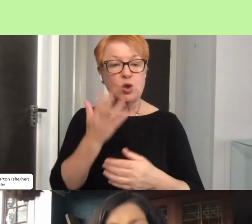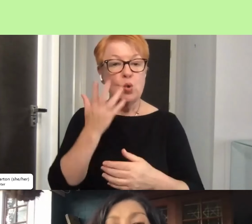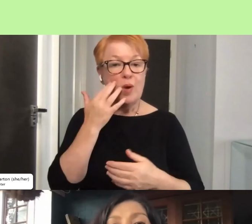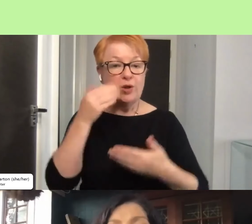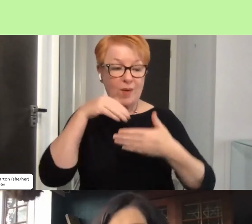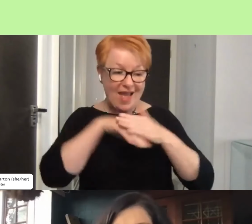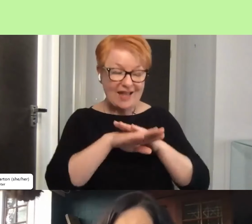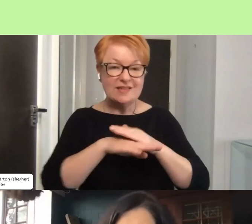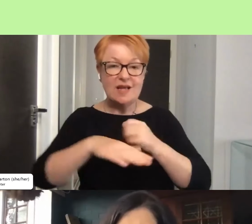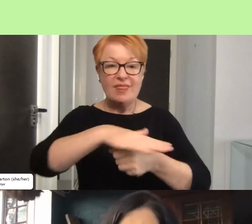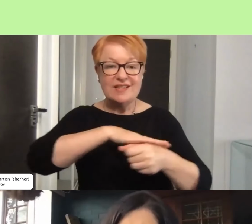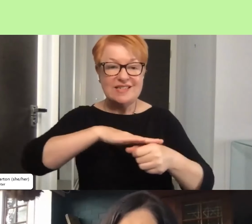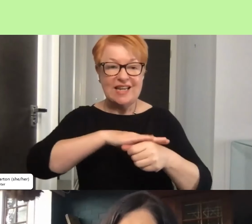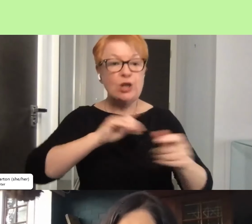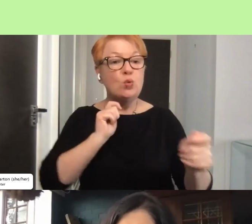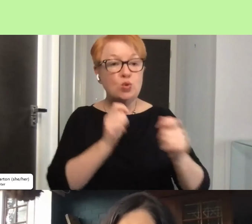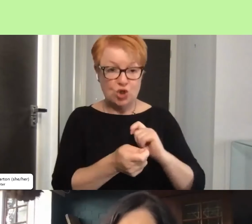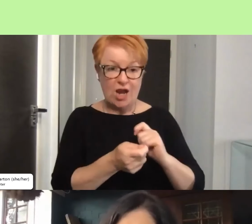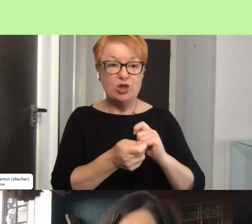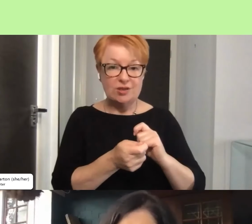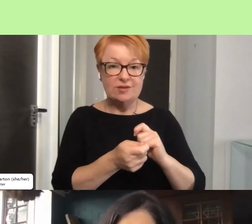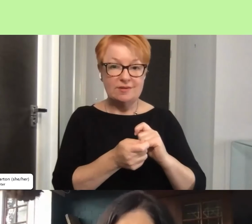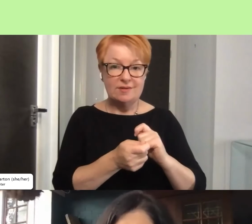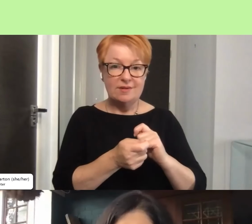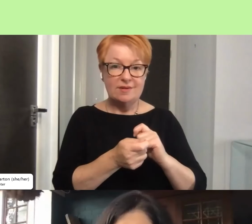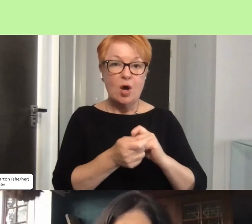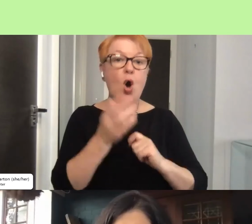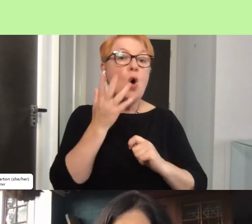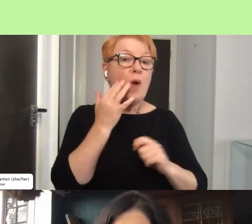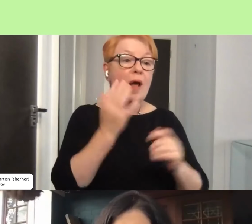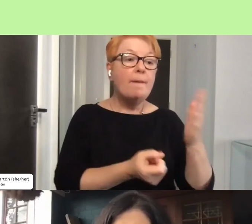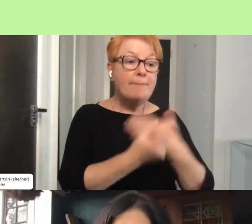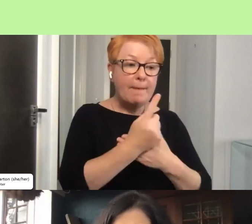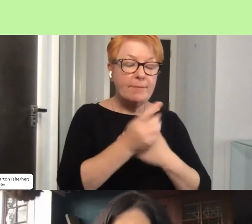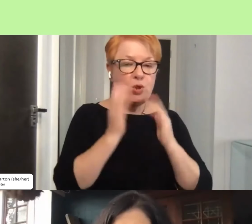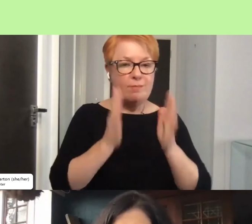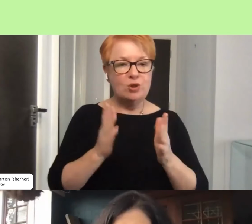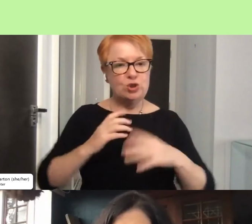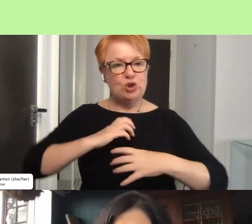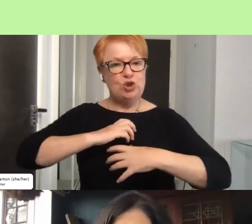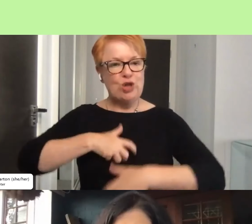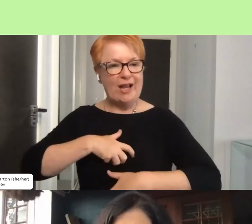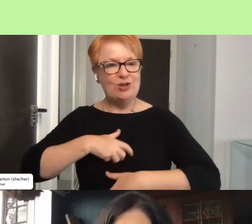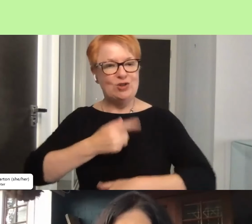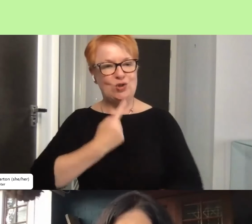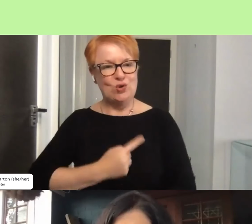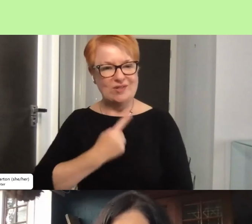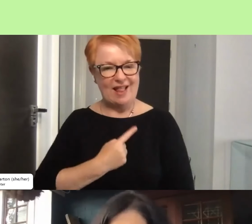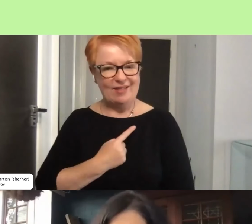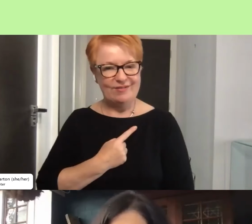And when you do that, you have to be ready to change yourself”. So, this was our entry point in this whole project.